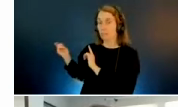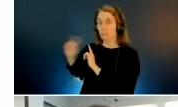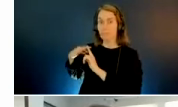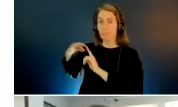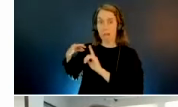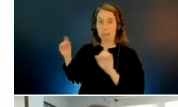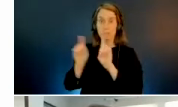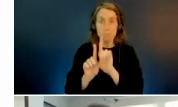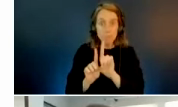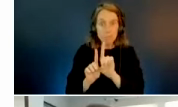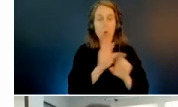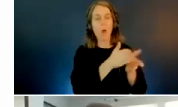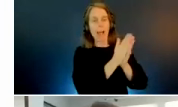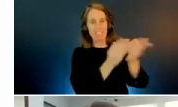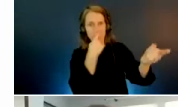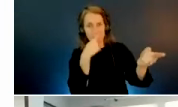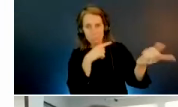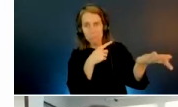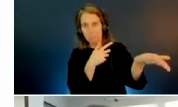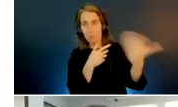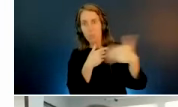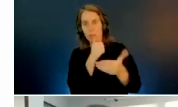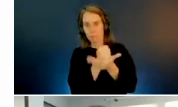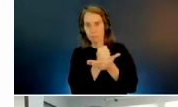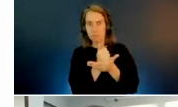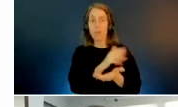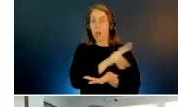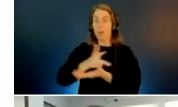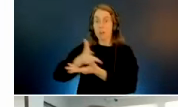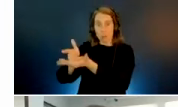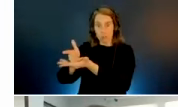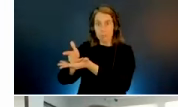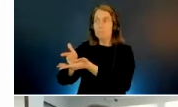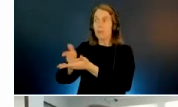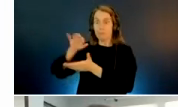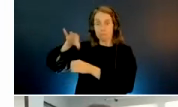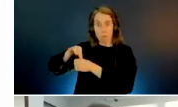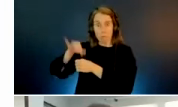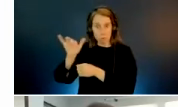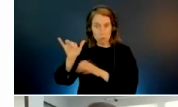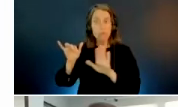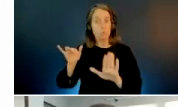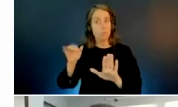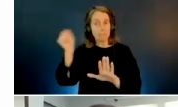um if you're voting curbside that that applies to um but it's worth mentioning if that person you